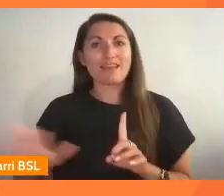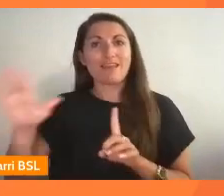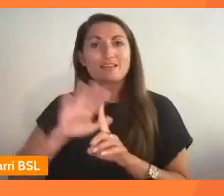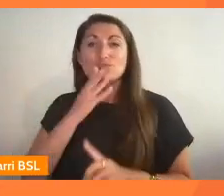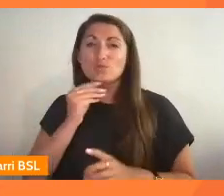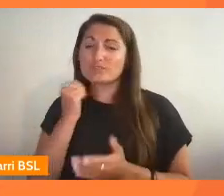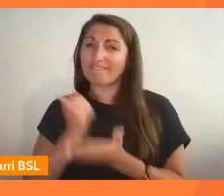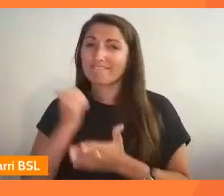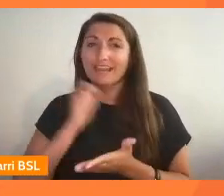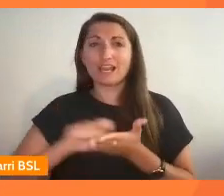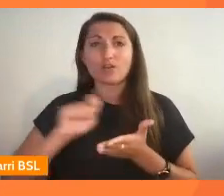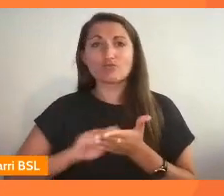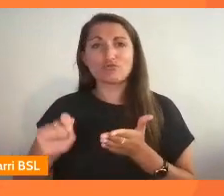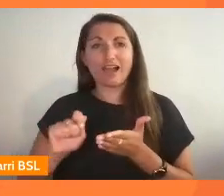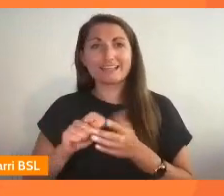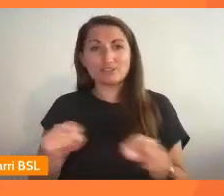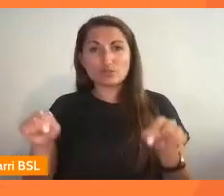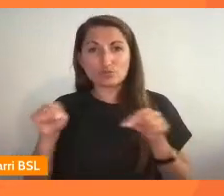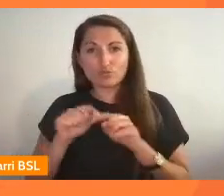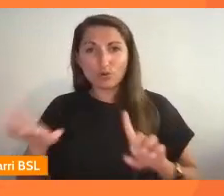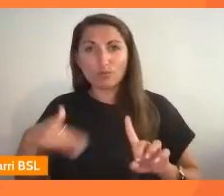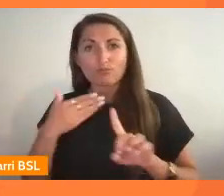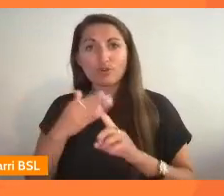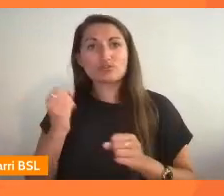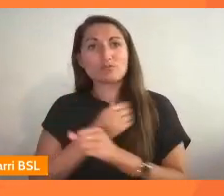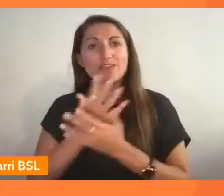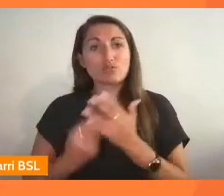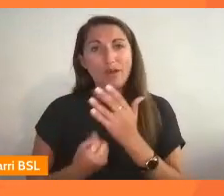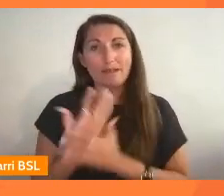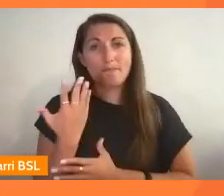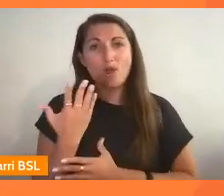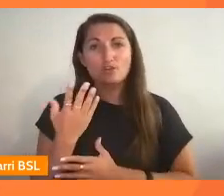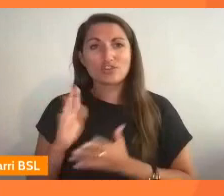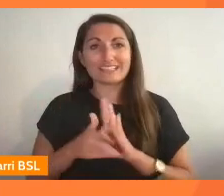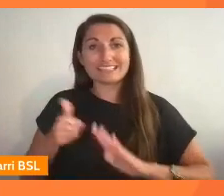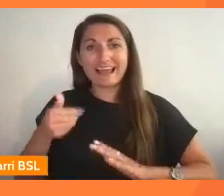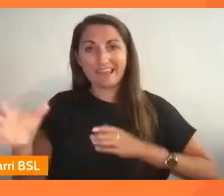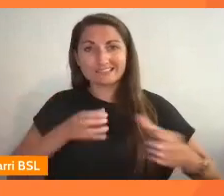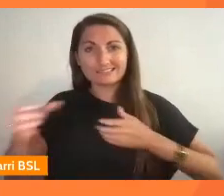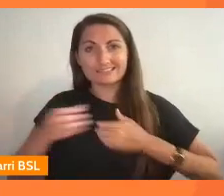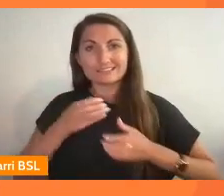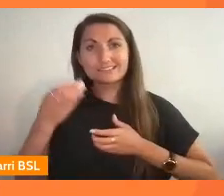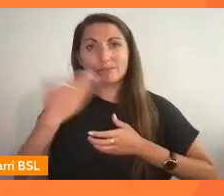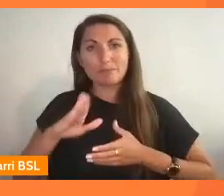room approach to nurture talent in the area. Over to you, Corey.